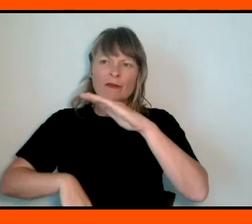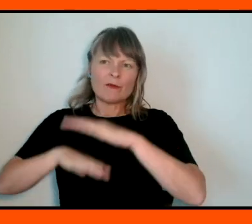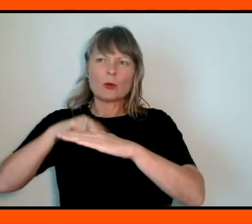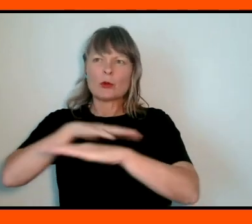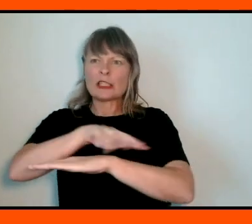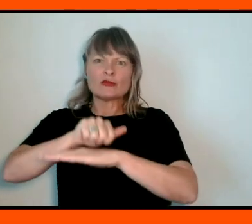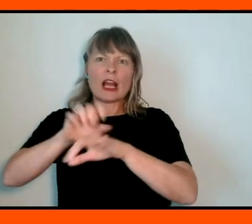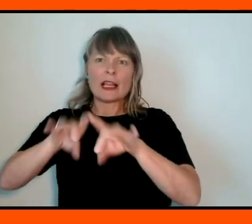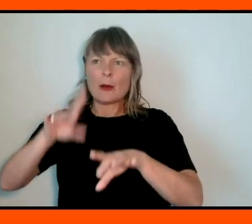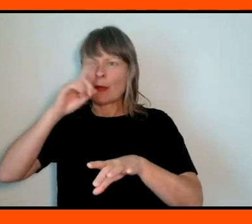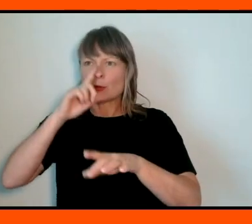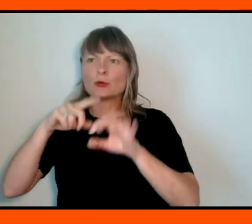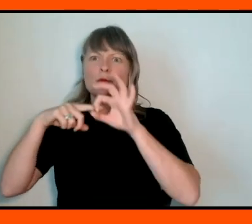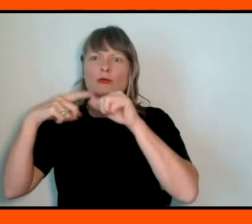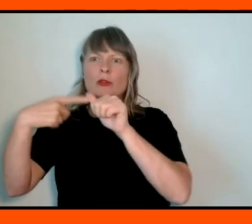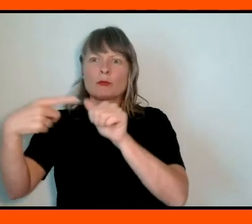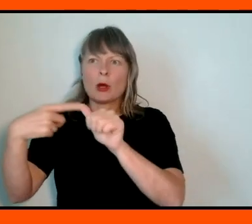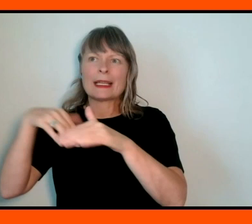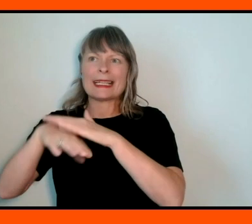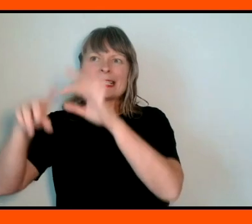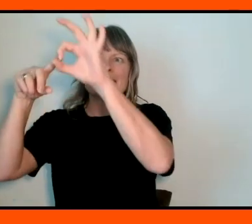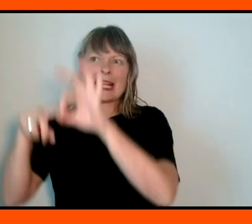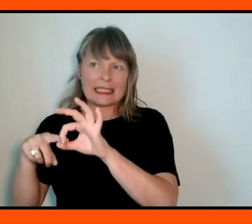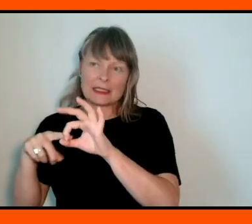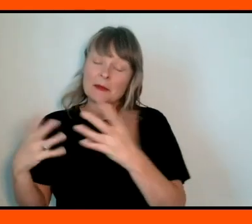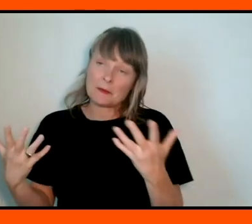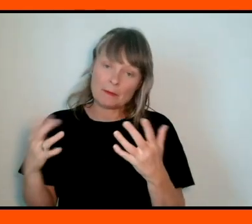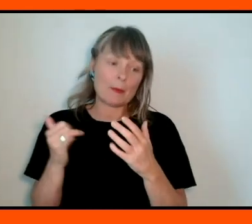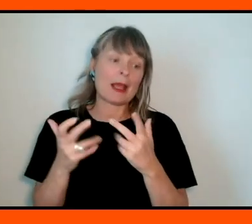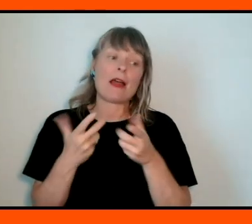We also ask whether the data will be used to complement other data sources